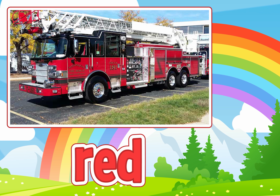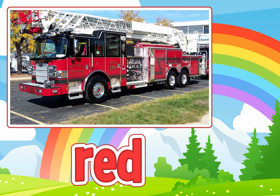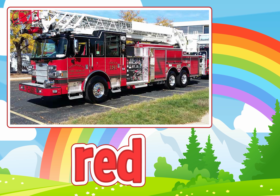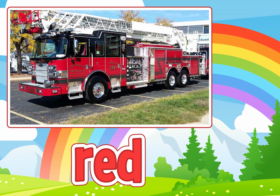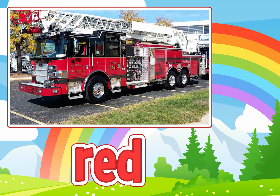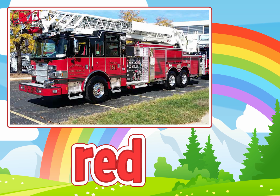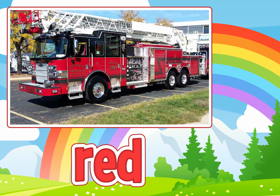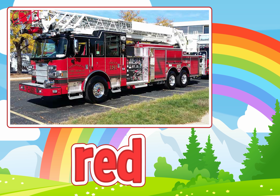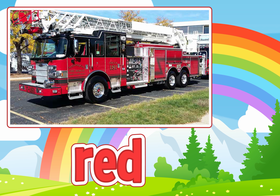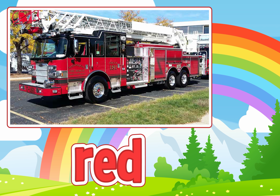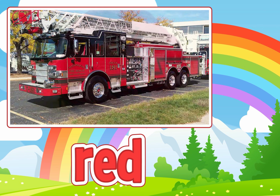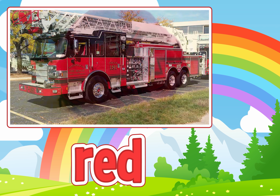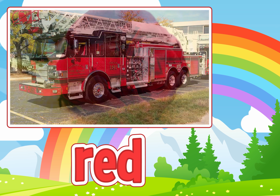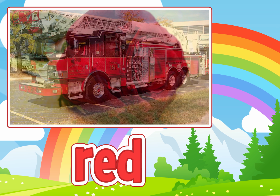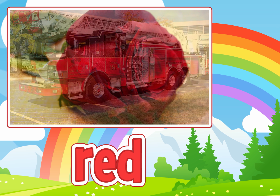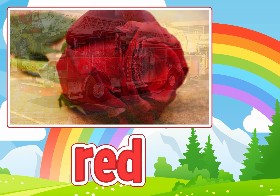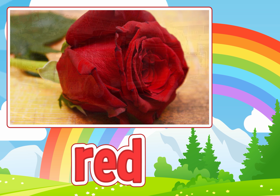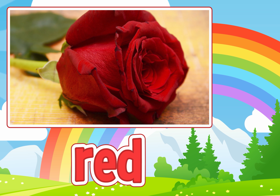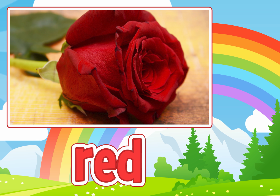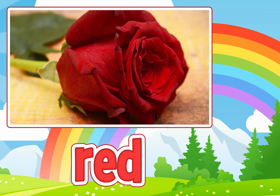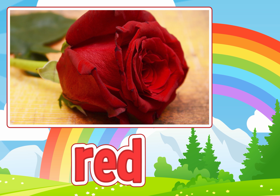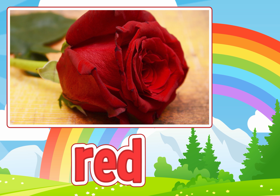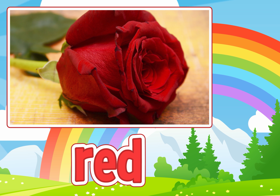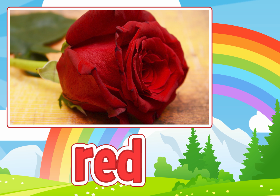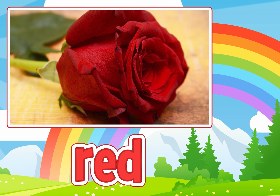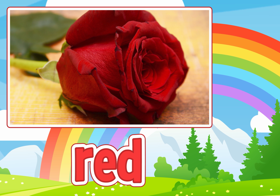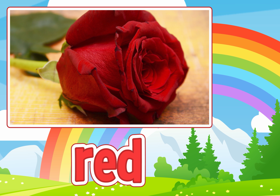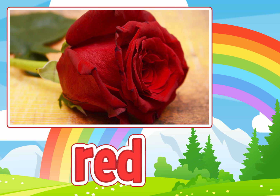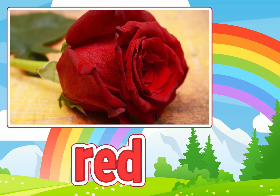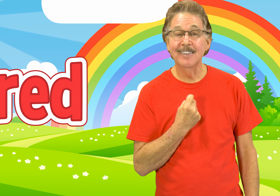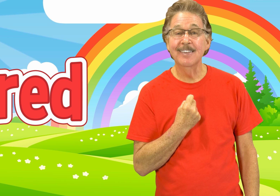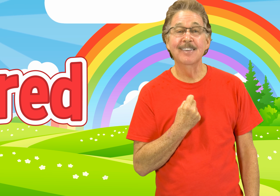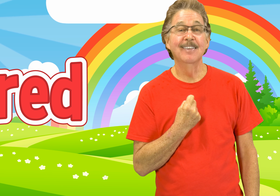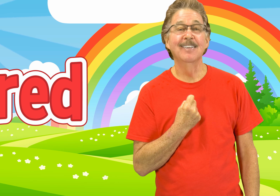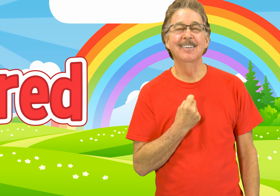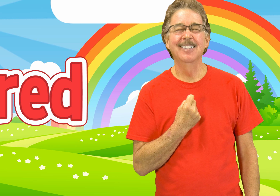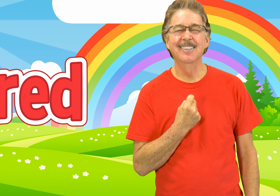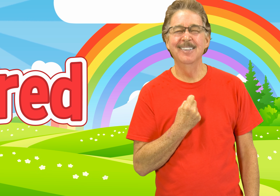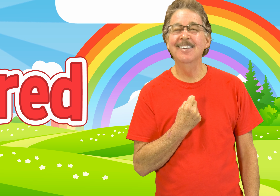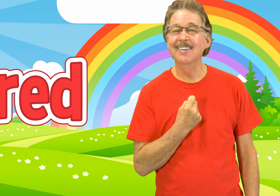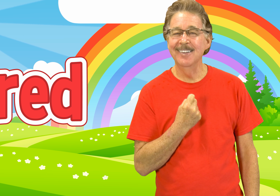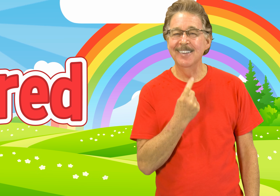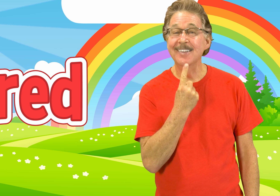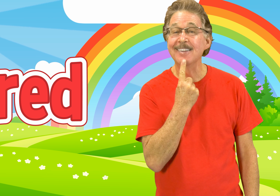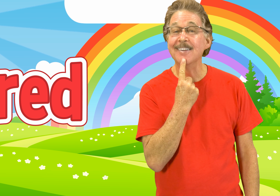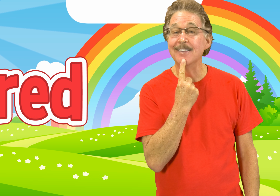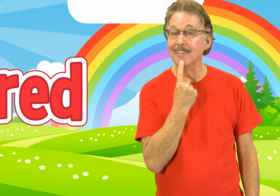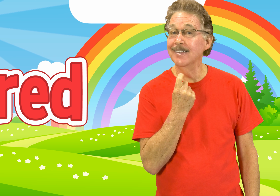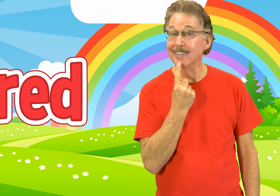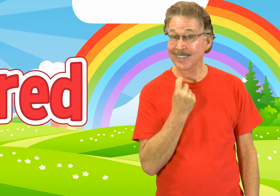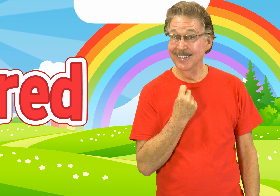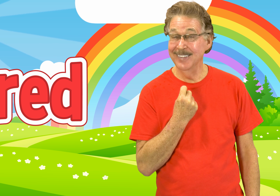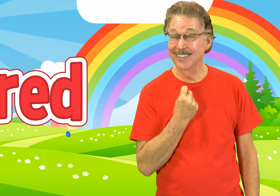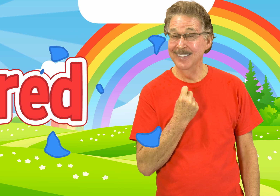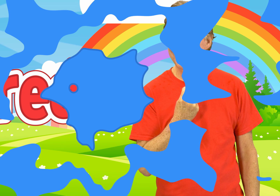A red fire truck A red rose This is the sign for red